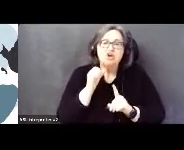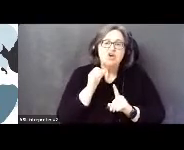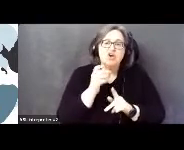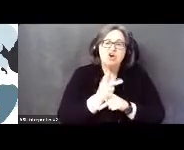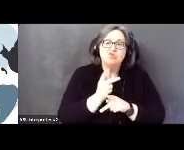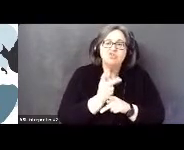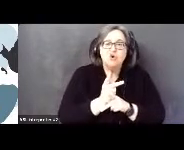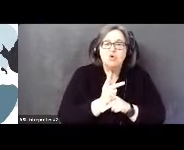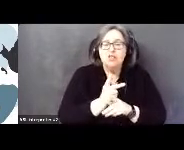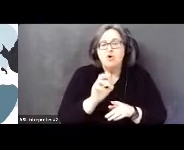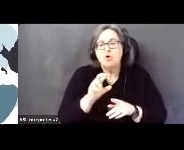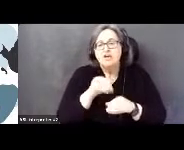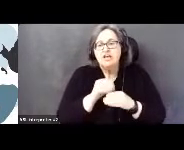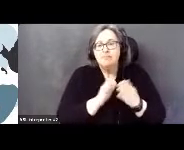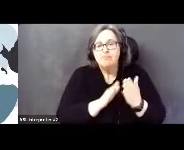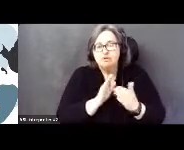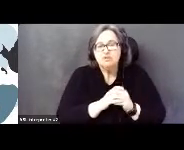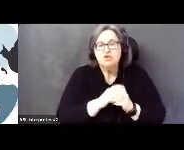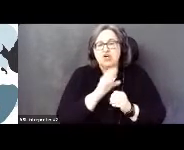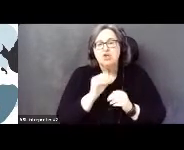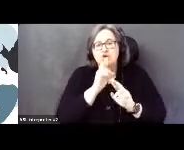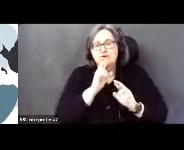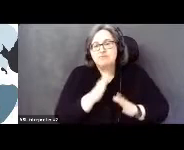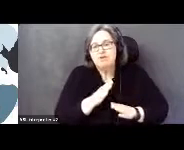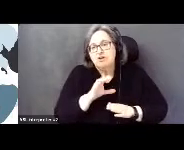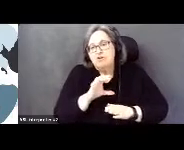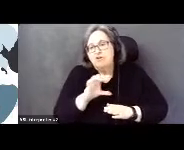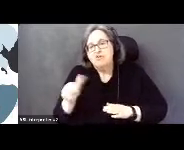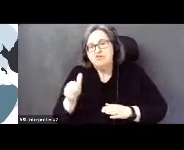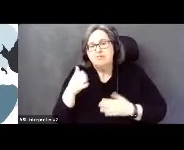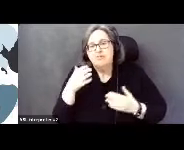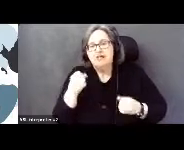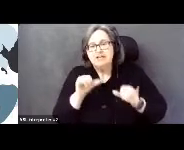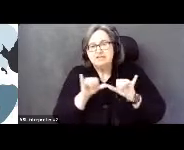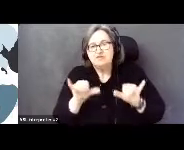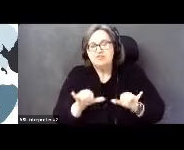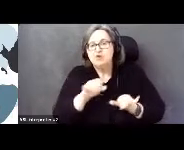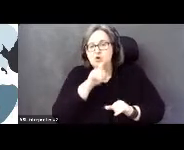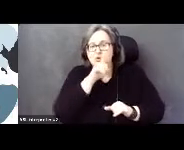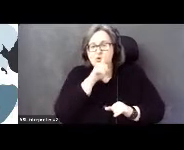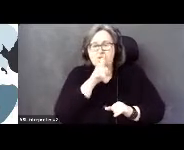arrest. The co-responders and alternative health systems really what we find there is